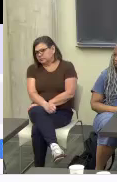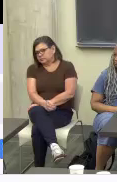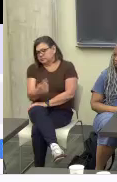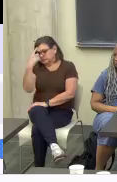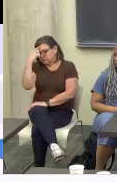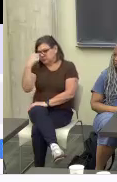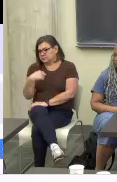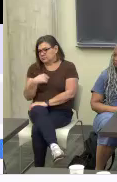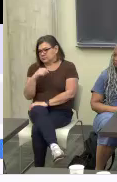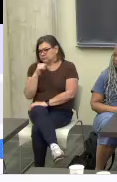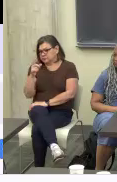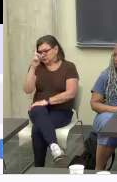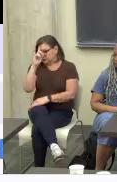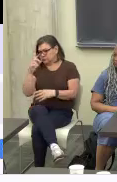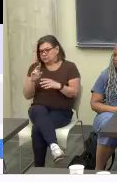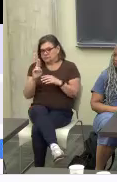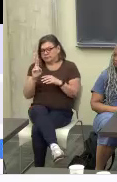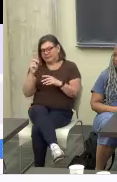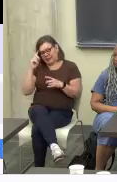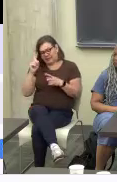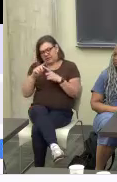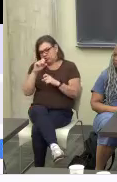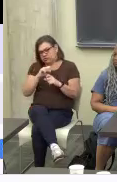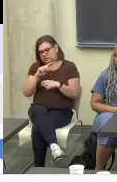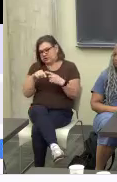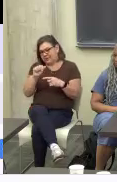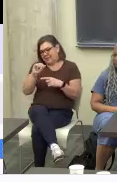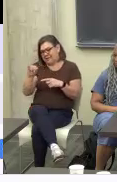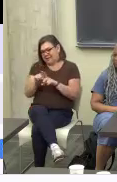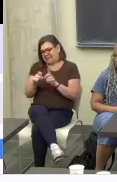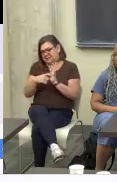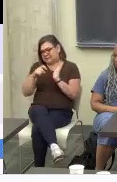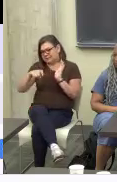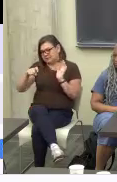I haven't been thinking as strategically about AI as I need to be. And so this was a good